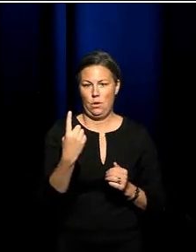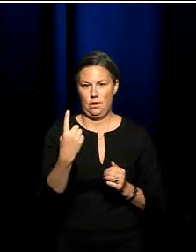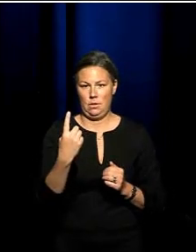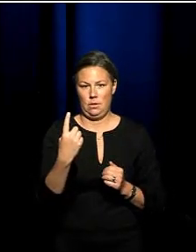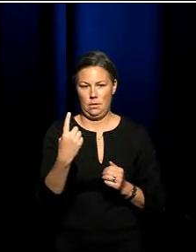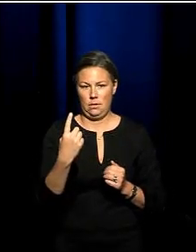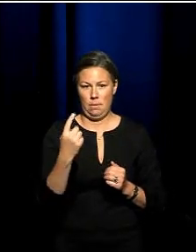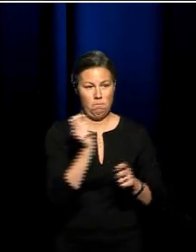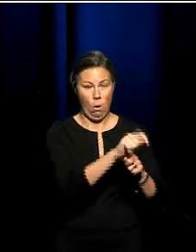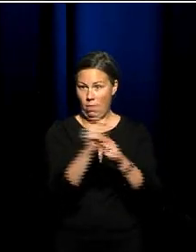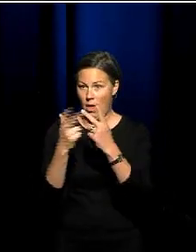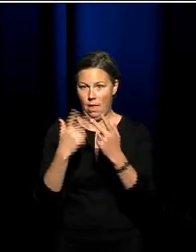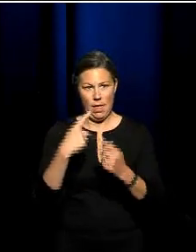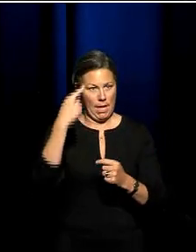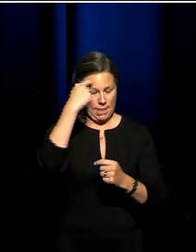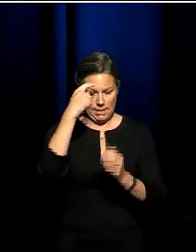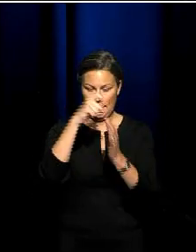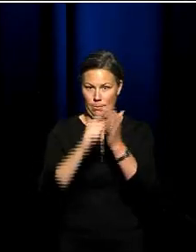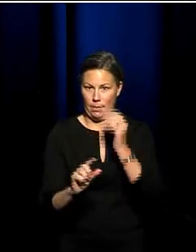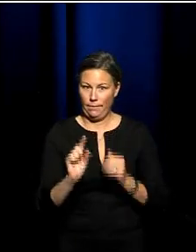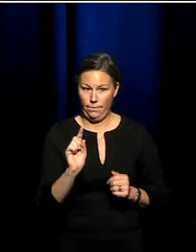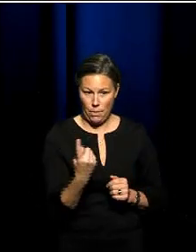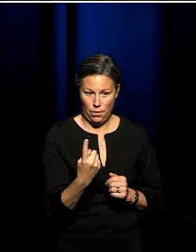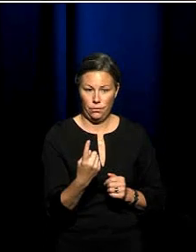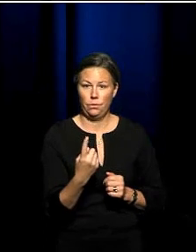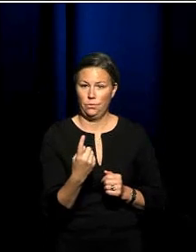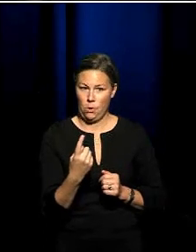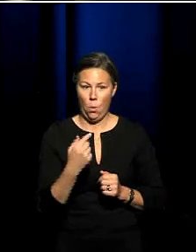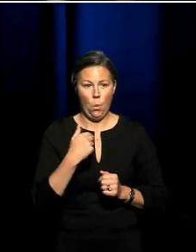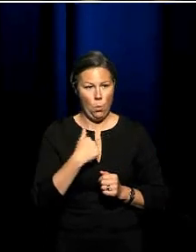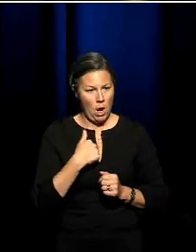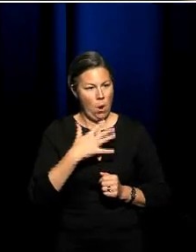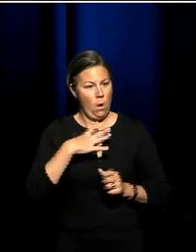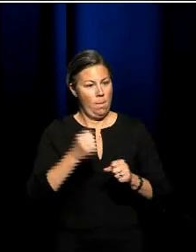Provisional guidelines and principles for accessible engagement for people